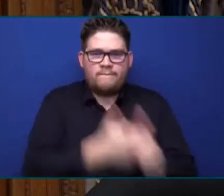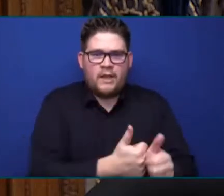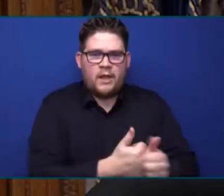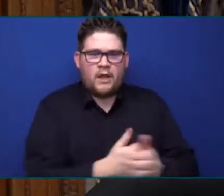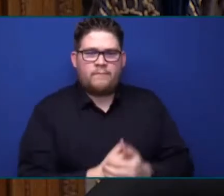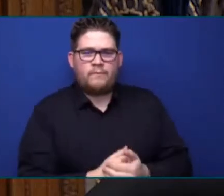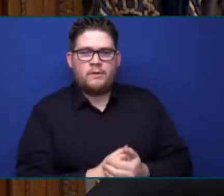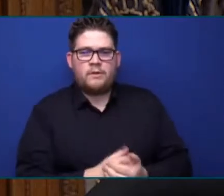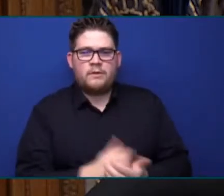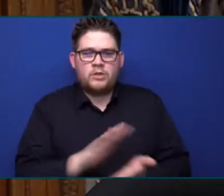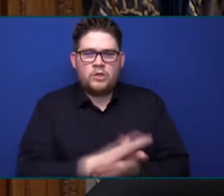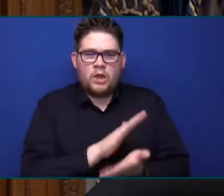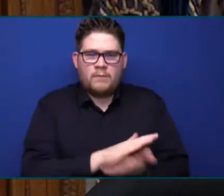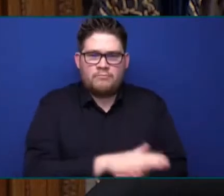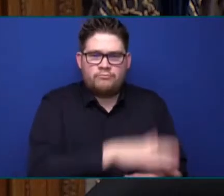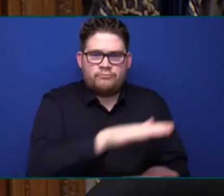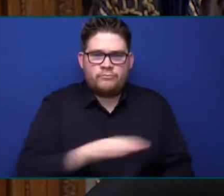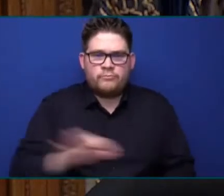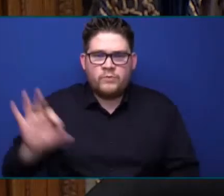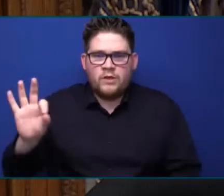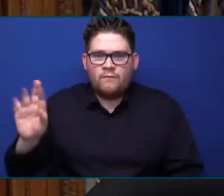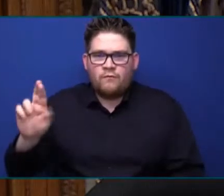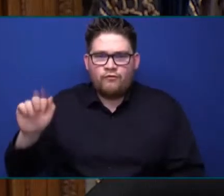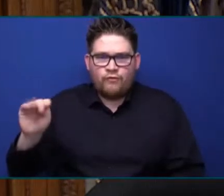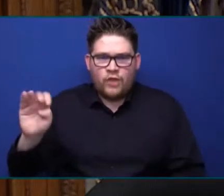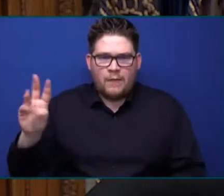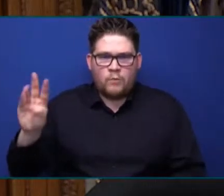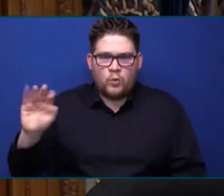A guiding principle in the document and throughout the consultation was